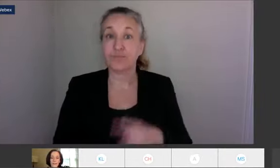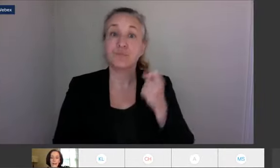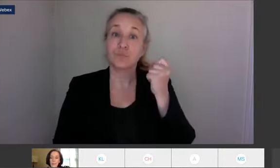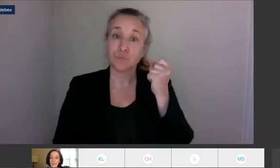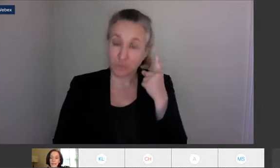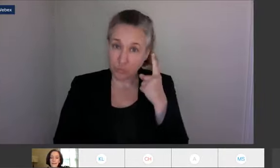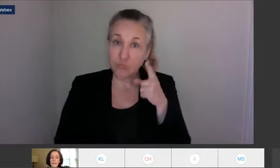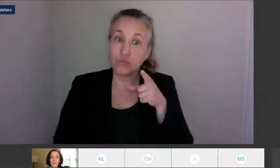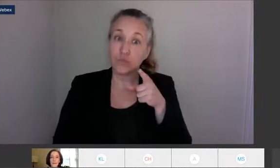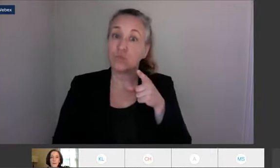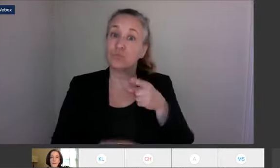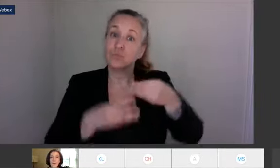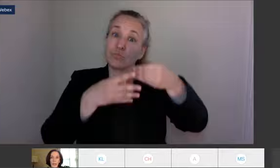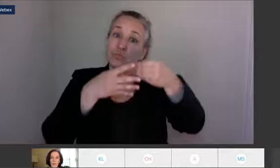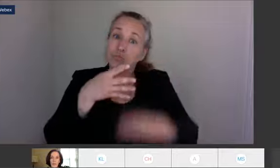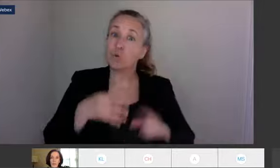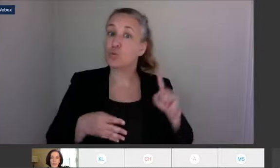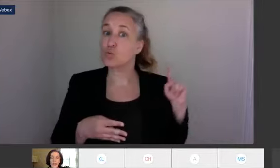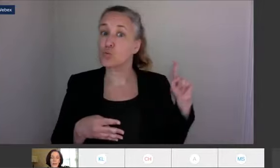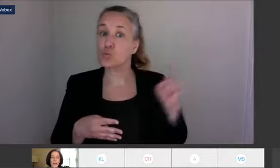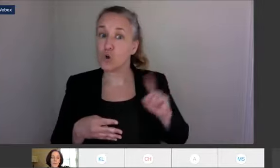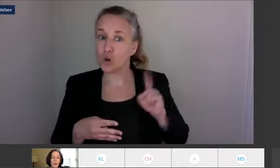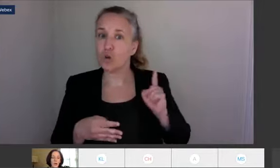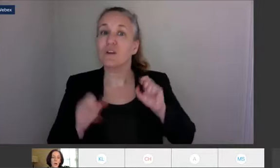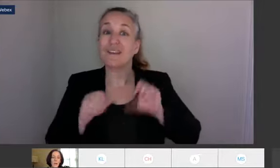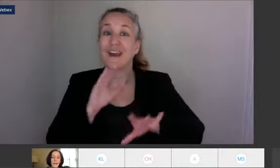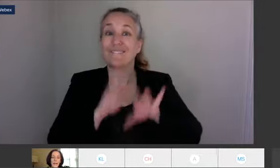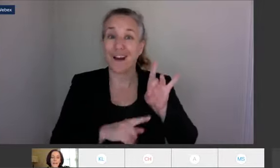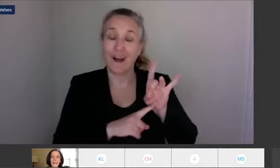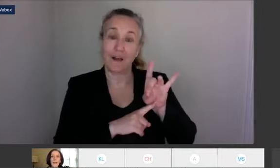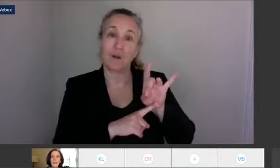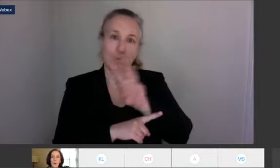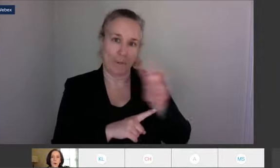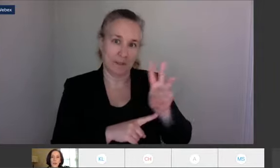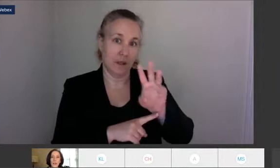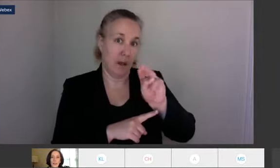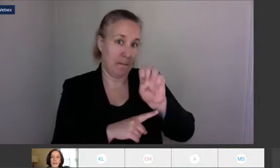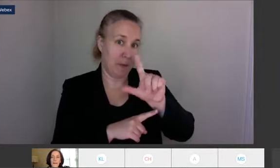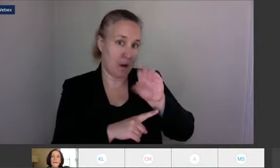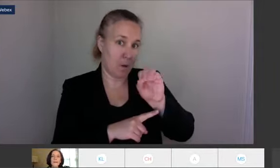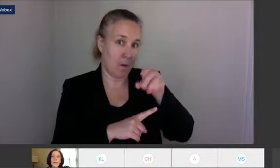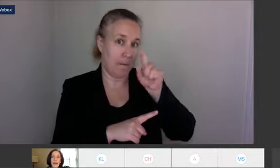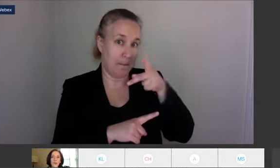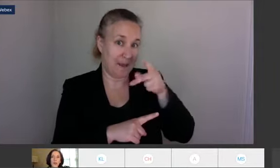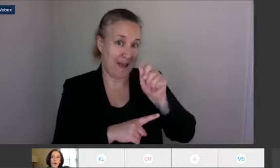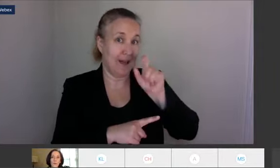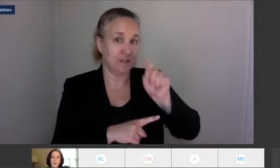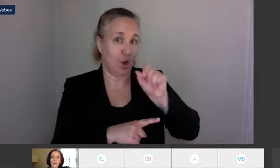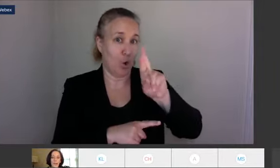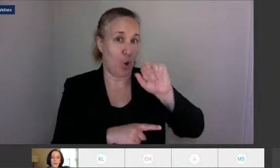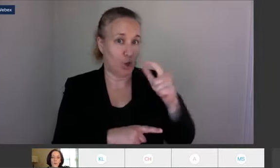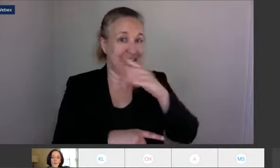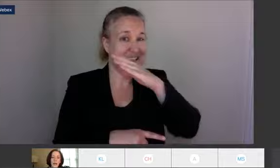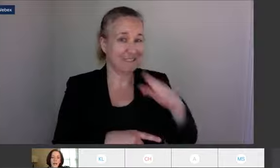an updated list of these locations at montcopa.org/covid-19